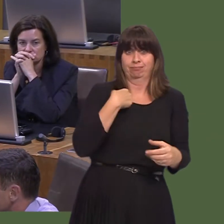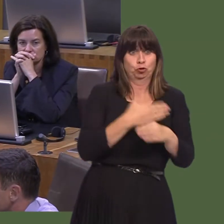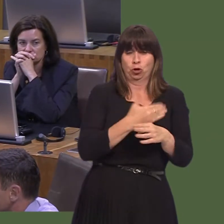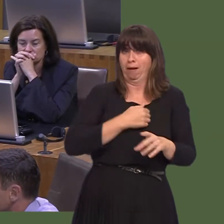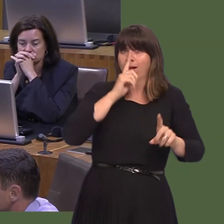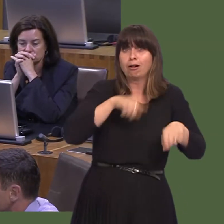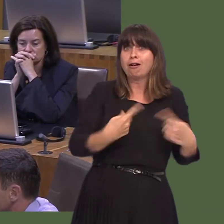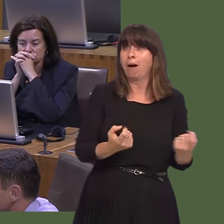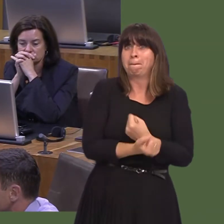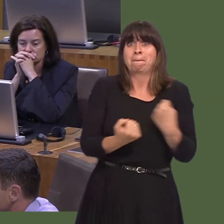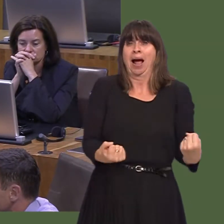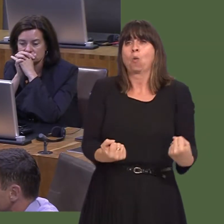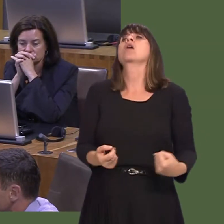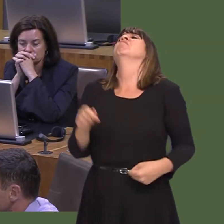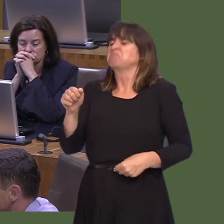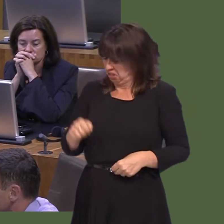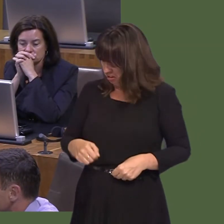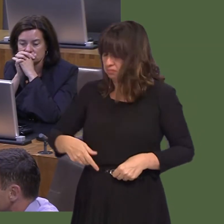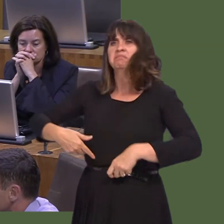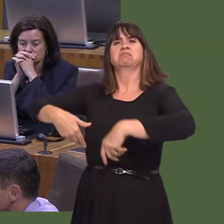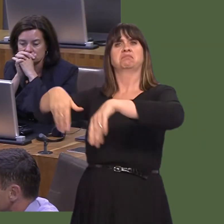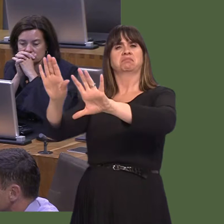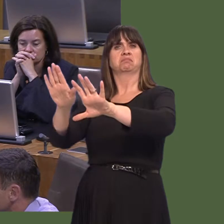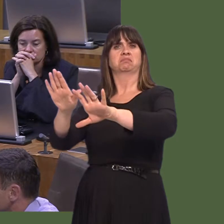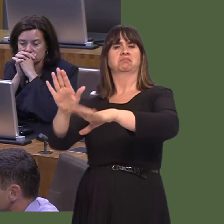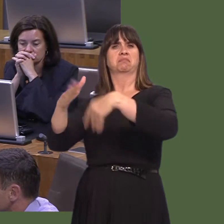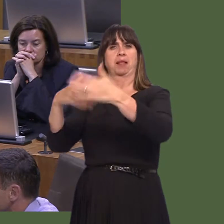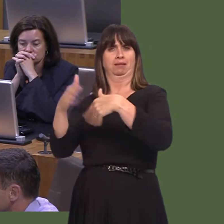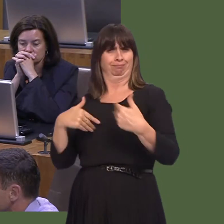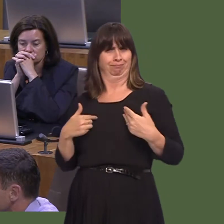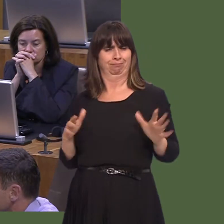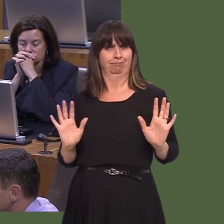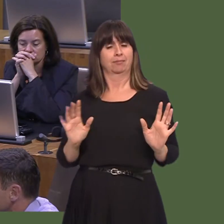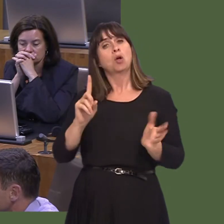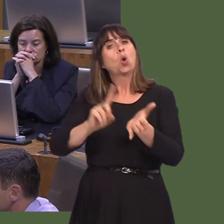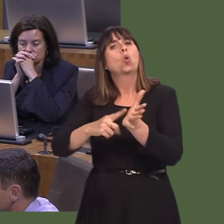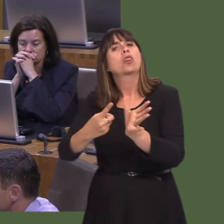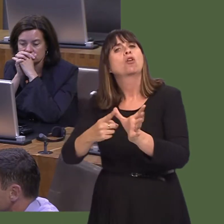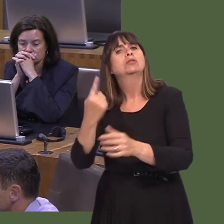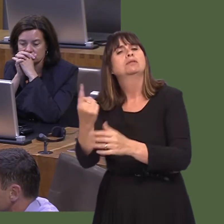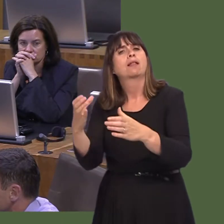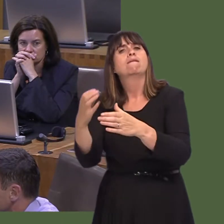That's self-evident. But it is important that local authorities, of course, are able to manage the demand.